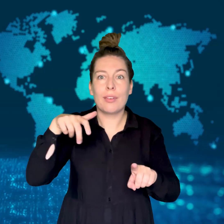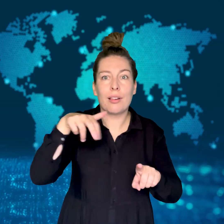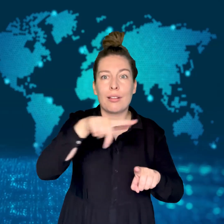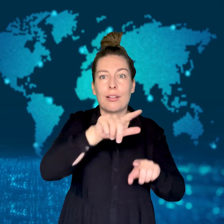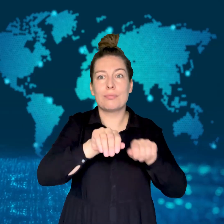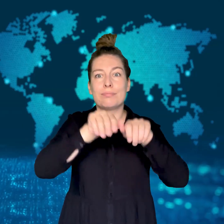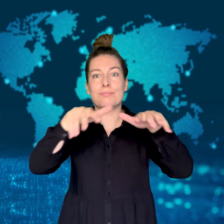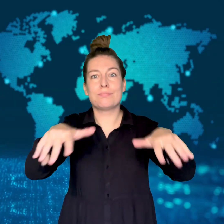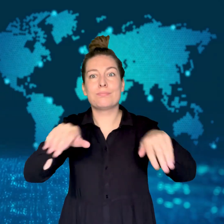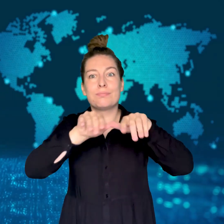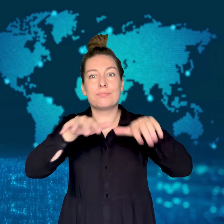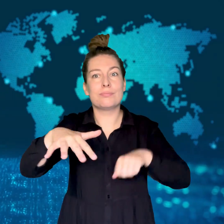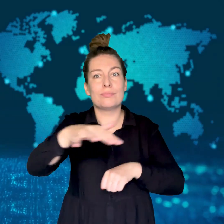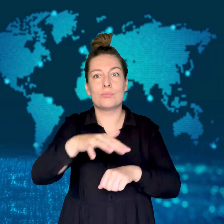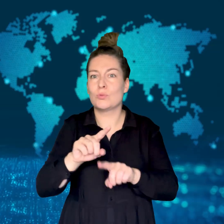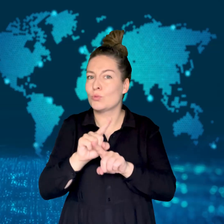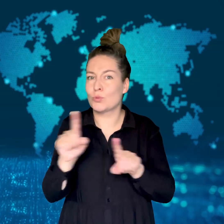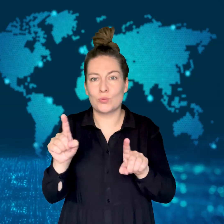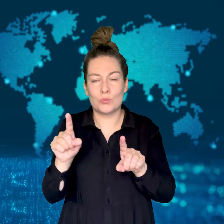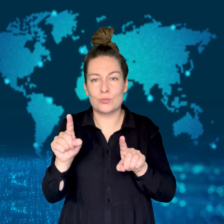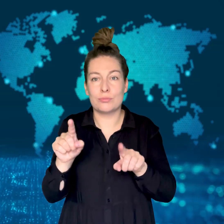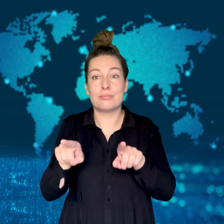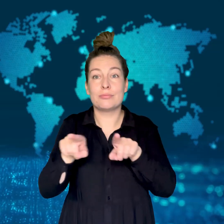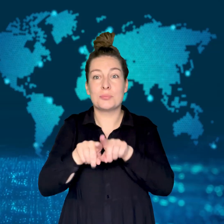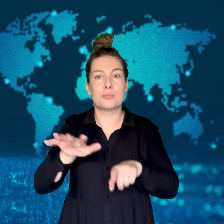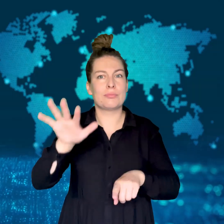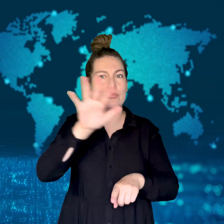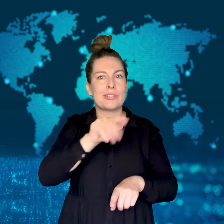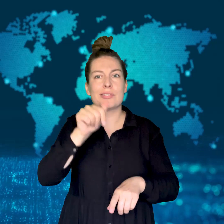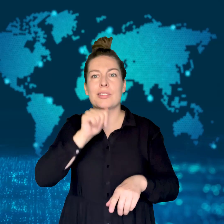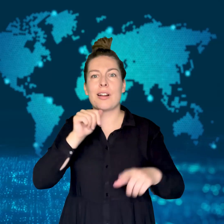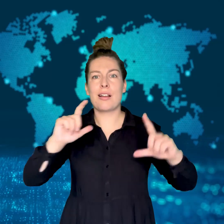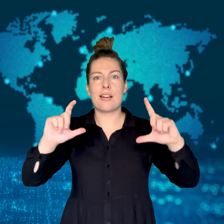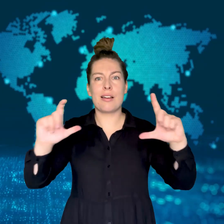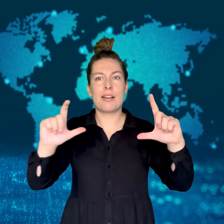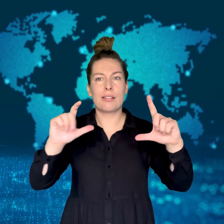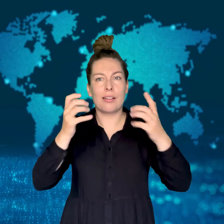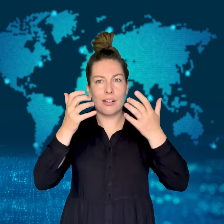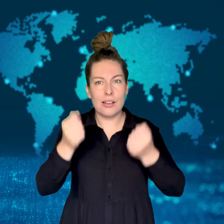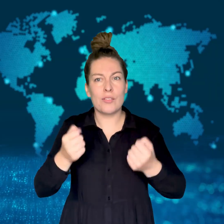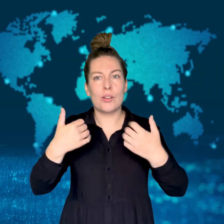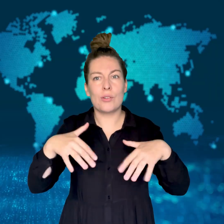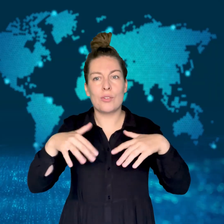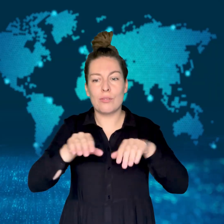the danger could be assessed.